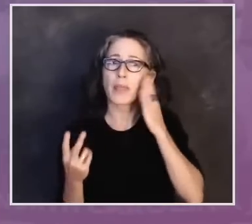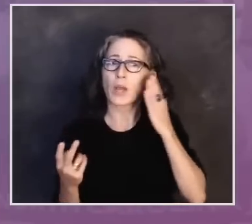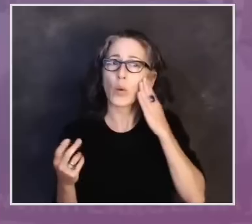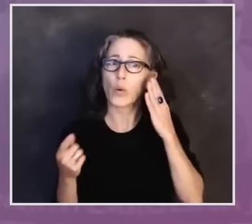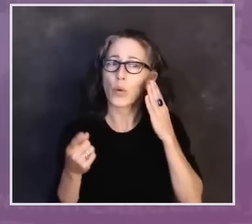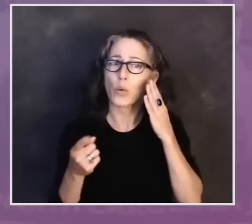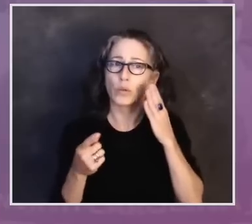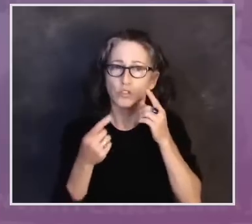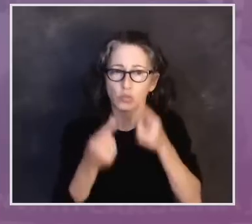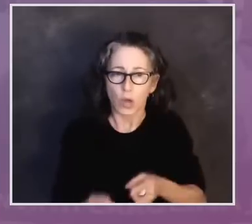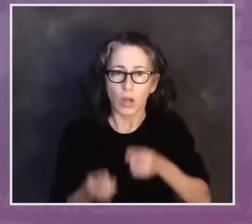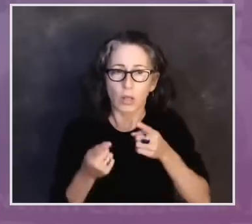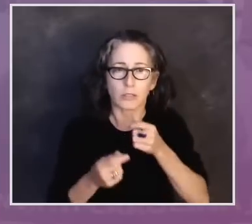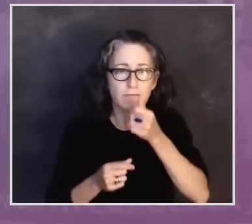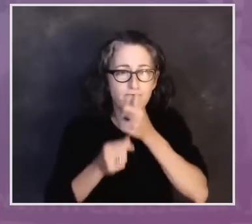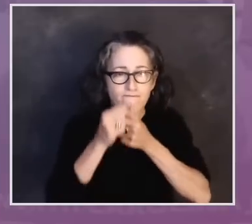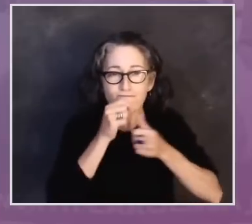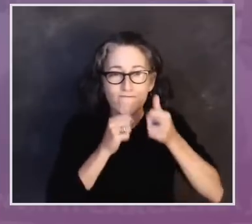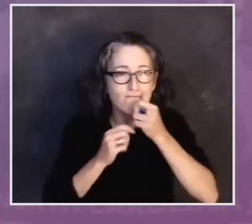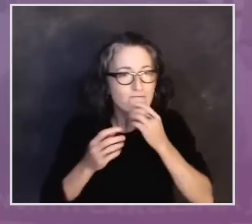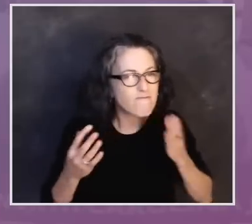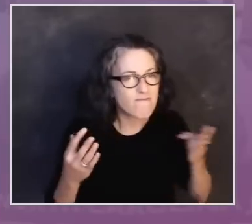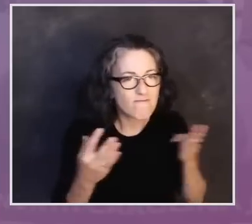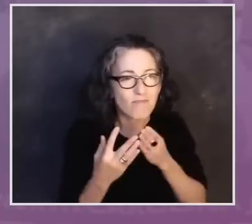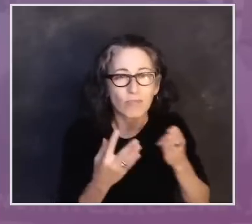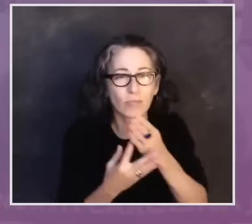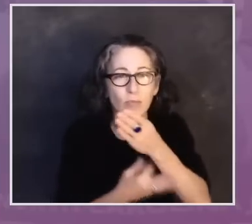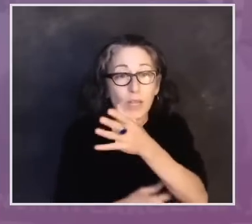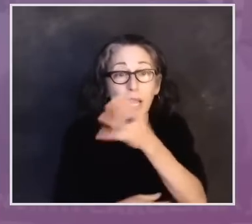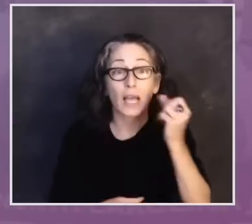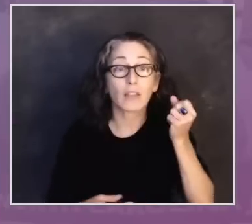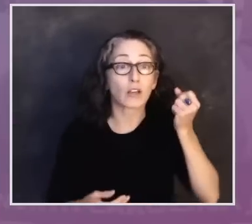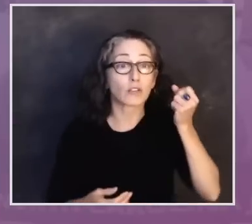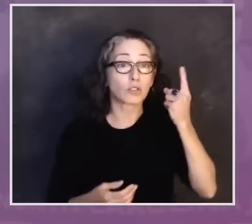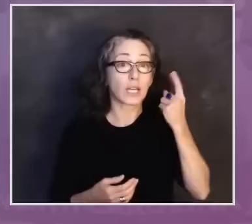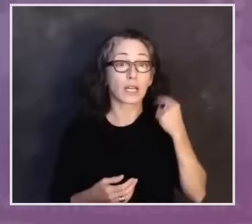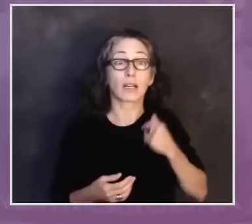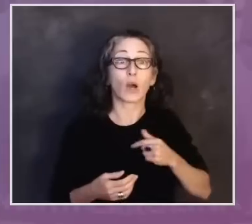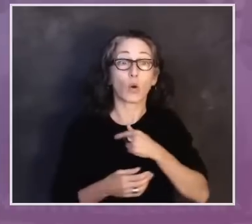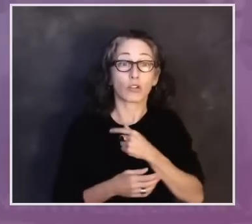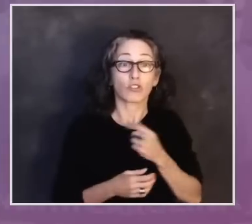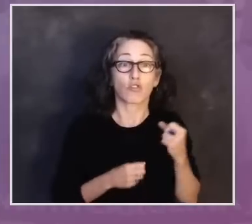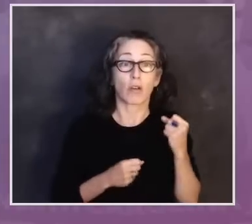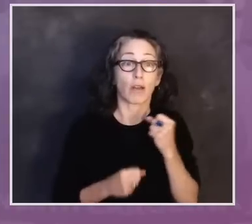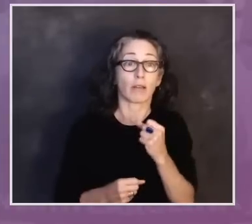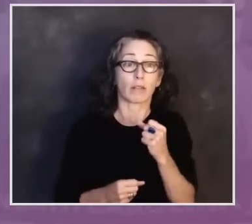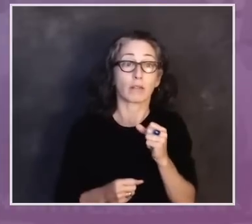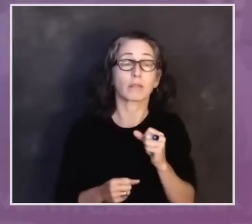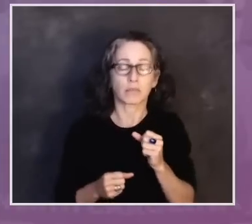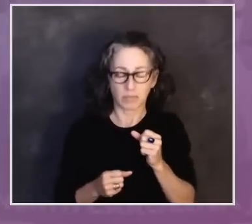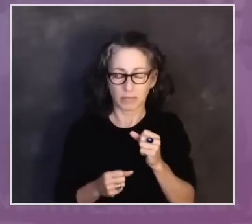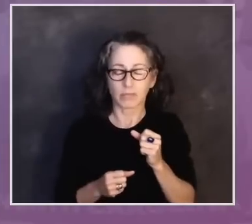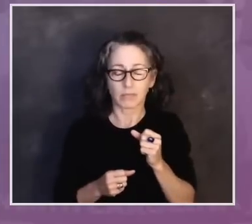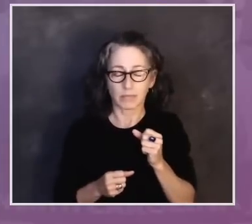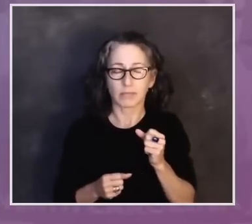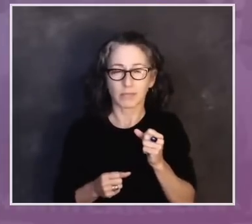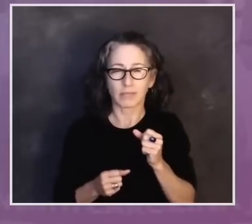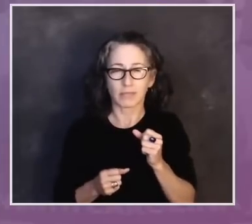THEY KNOW THE STRUGGLES AND THE PATHWAYS WE HAVE TO TAKE. BUT ON THE OTHER HAND THEY COMPLETELY UNDERSTAND OUR